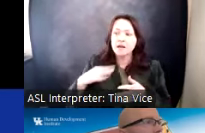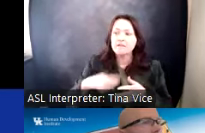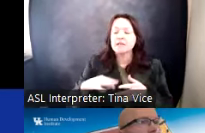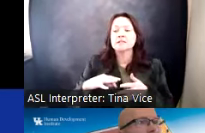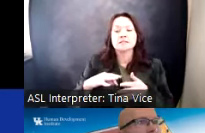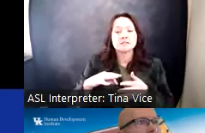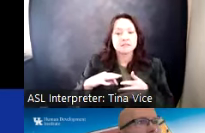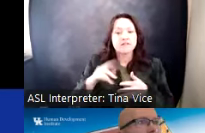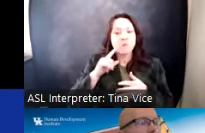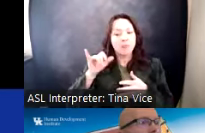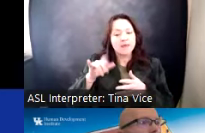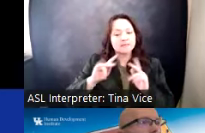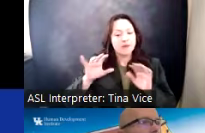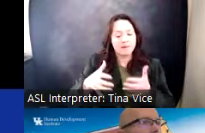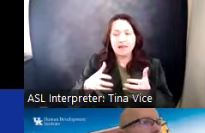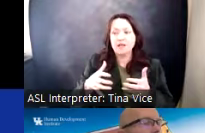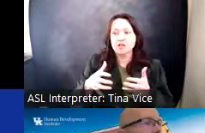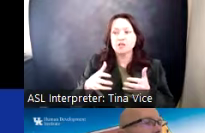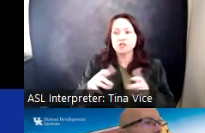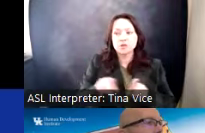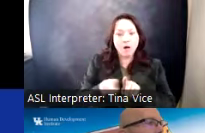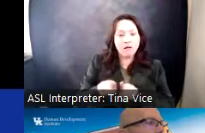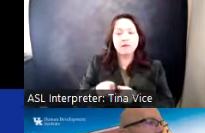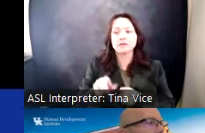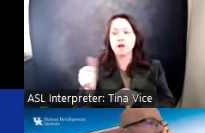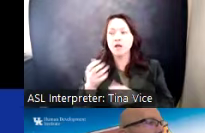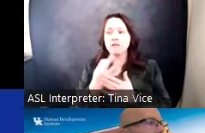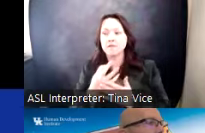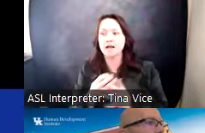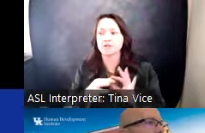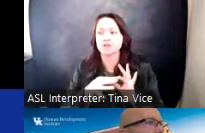this population as well as um factors that help to promote um exercise and